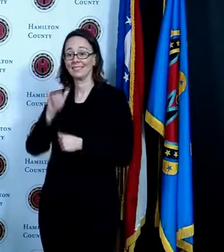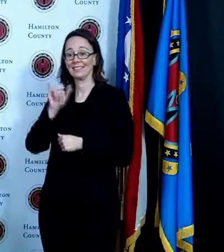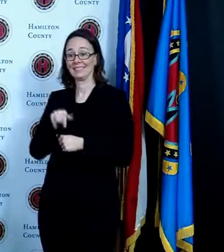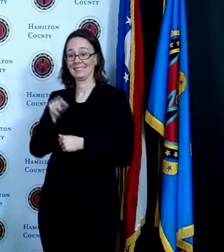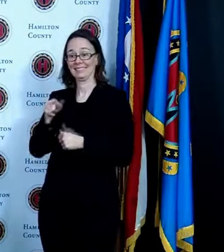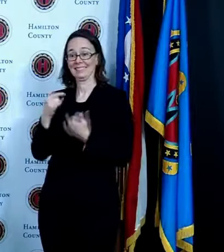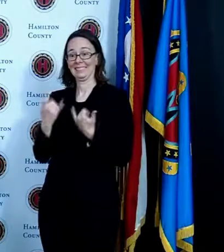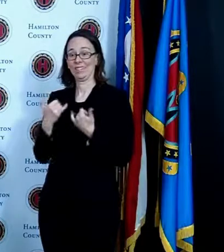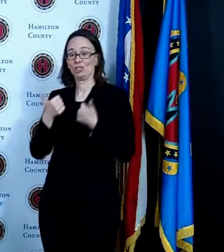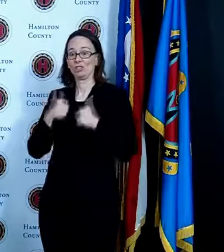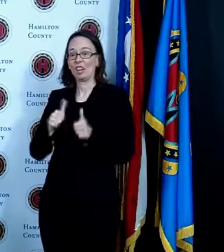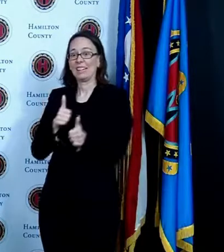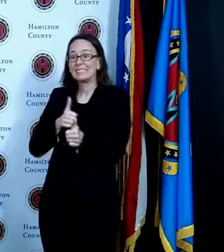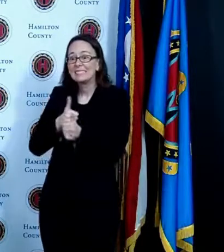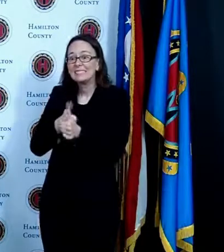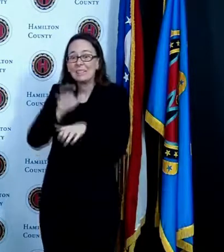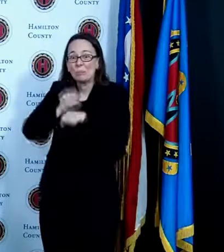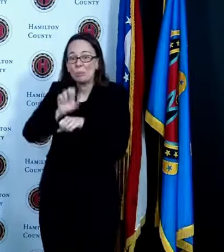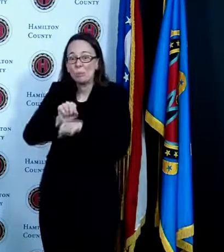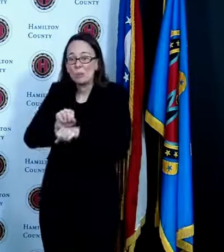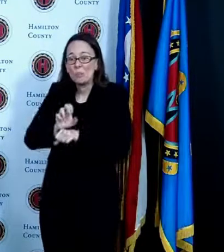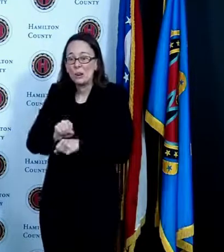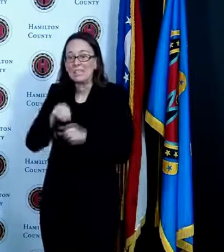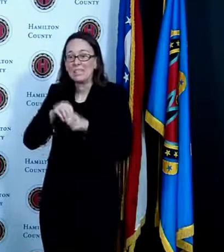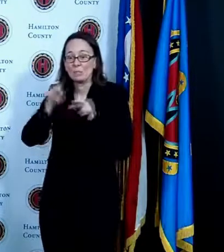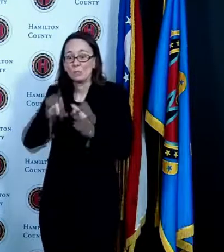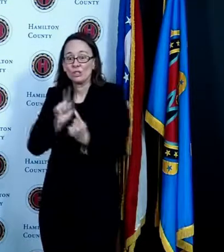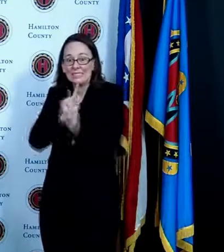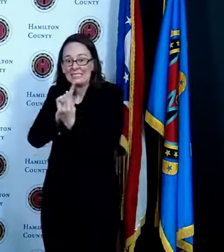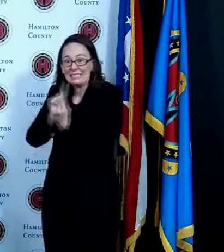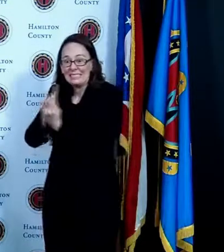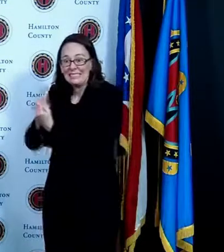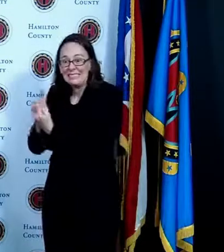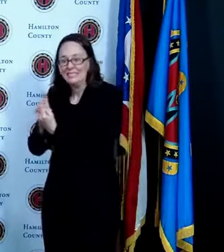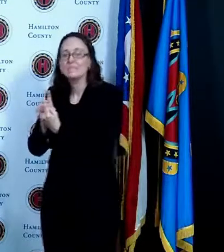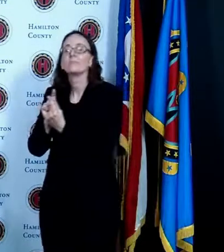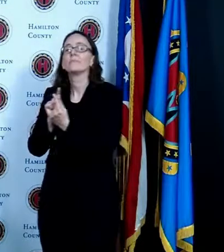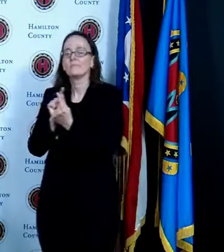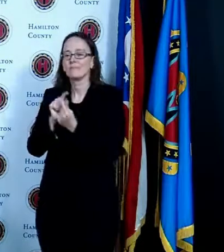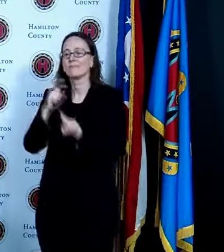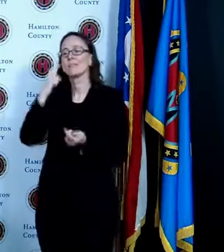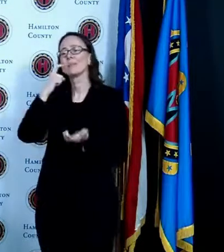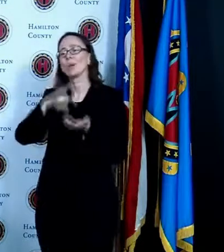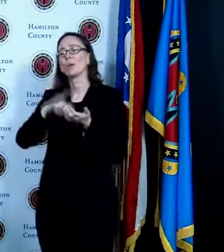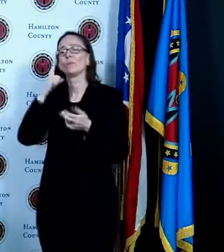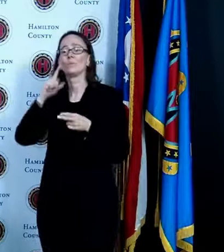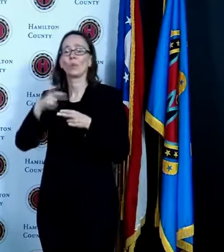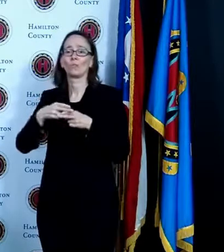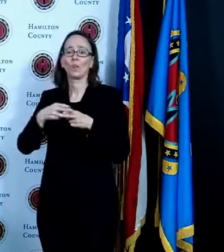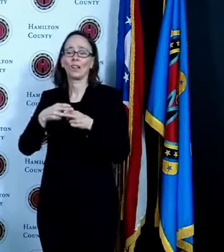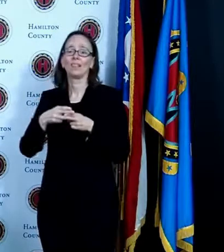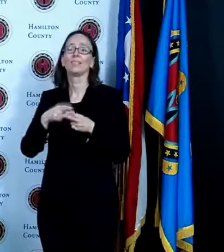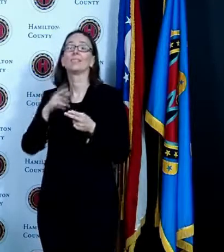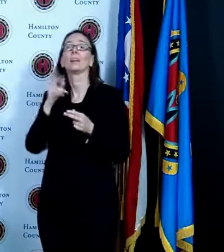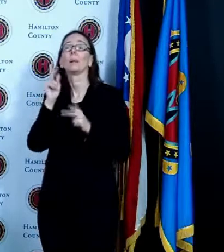possible for the in person but there is there was a little bit of a drop-off there for folks that are in treatment and the other one we were hearing that